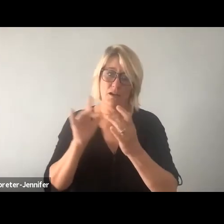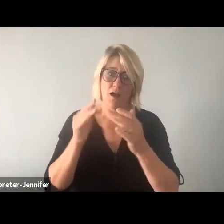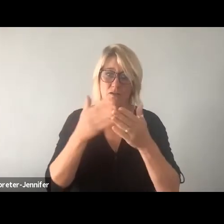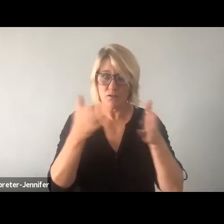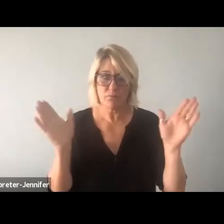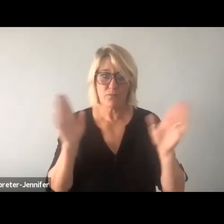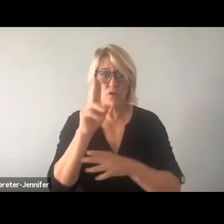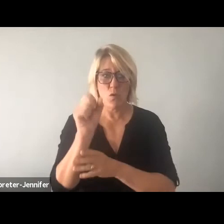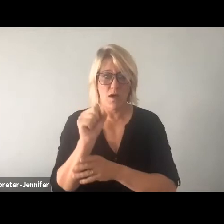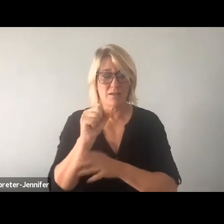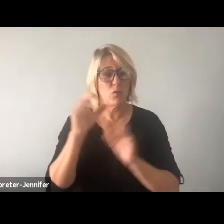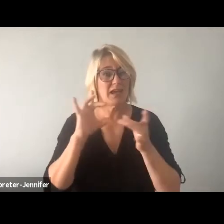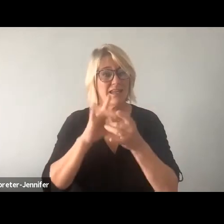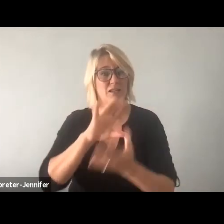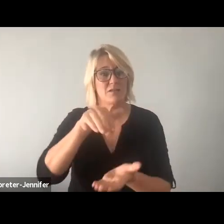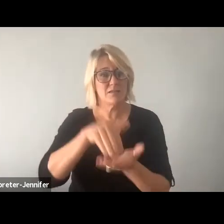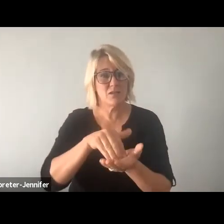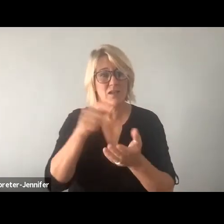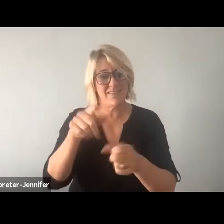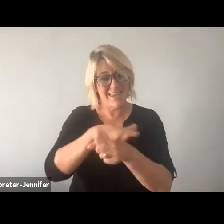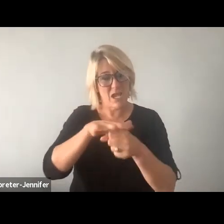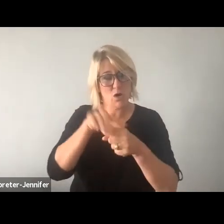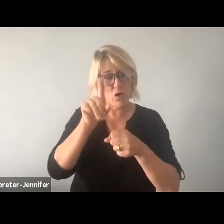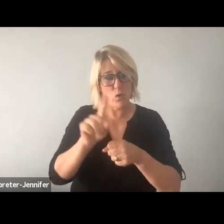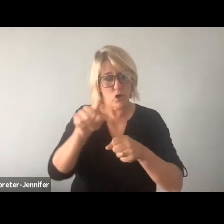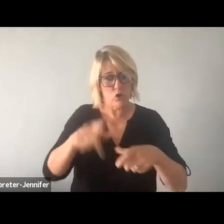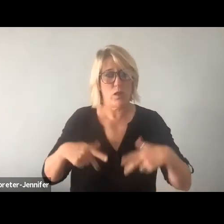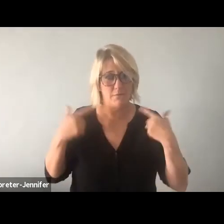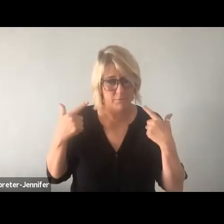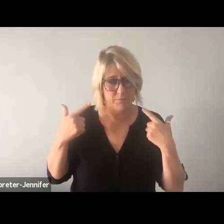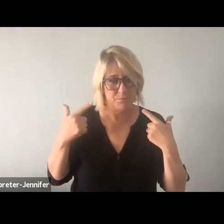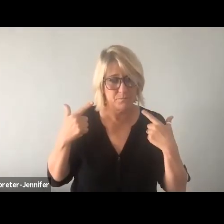We have a national 800 number which can be reached across the country, the same number will connect